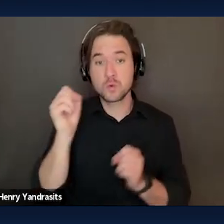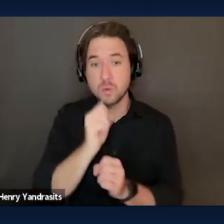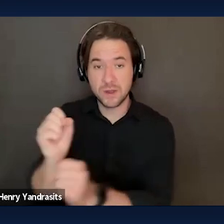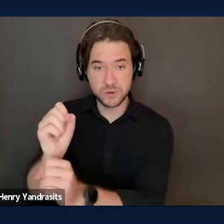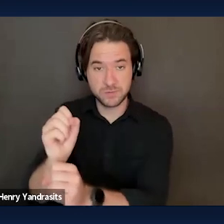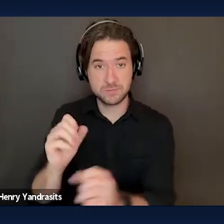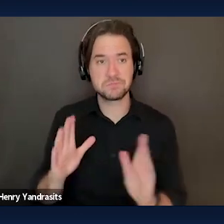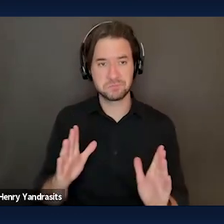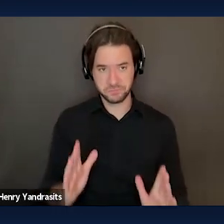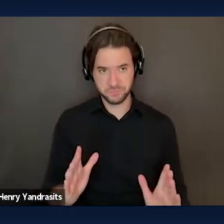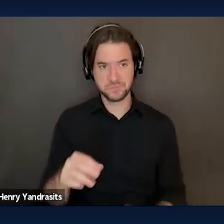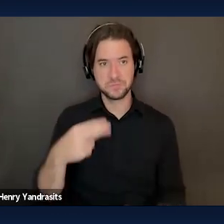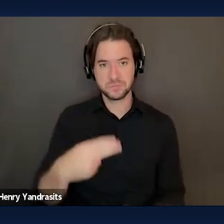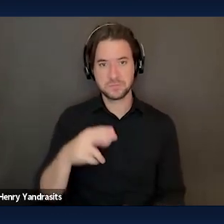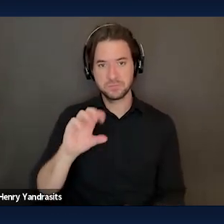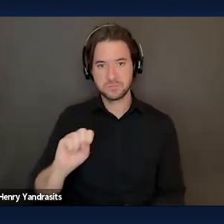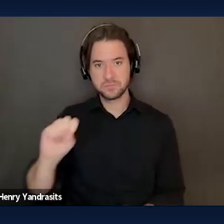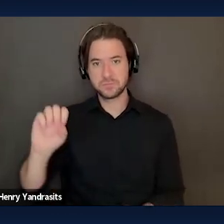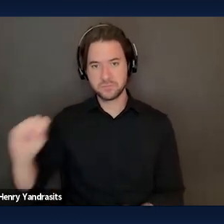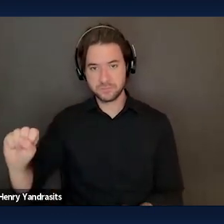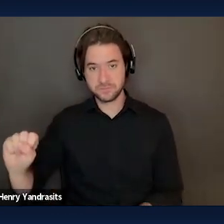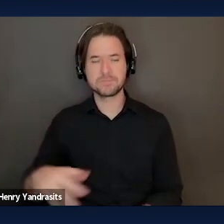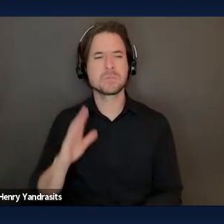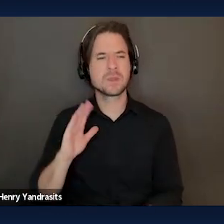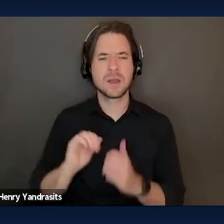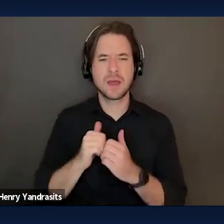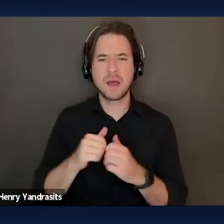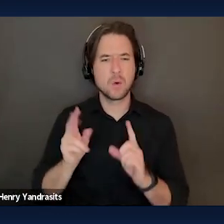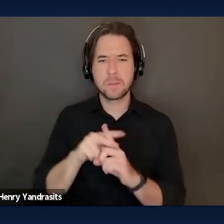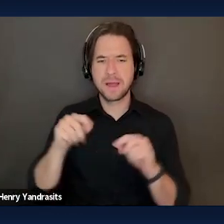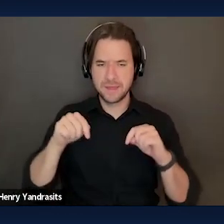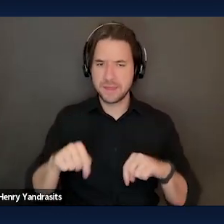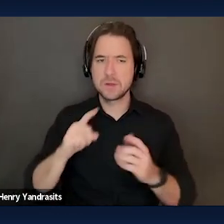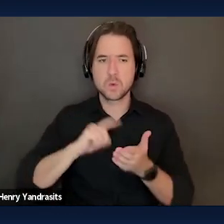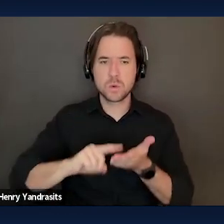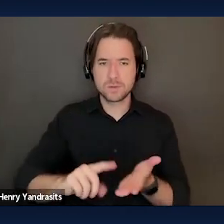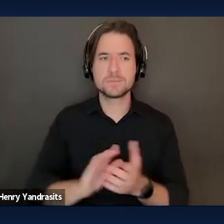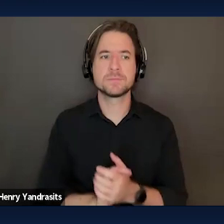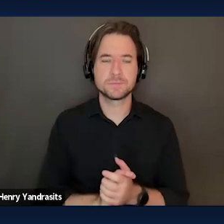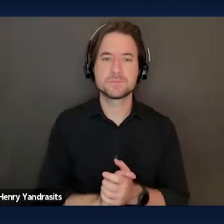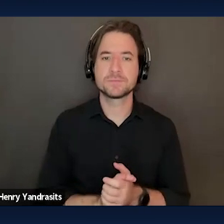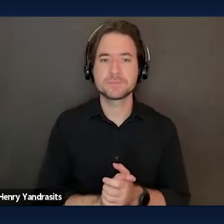And I'm going to talk through a little bit about how we did this here.